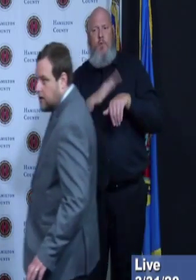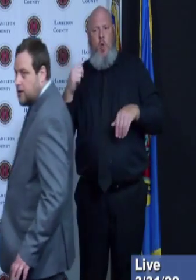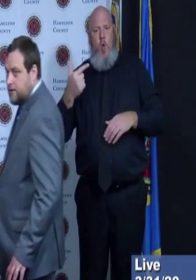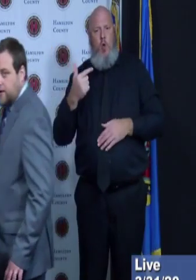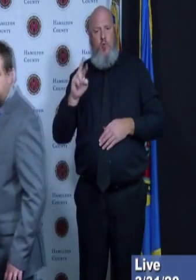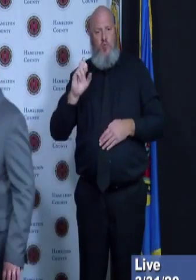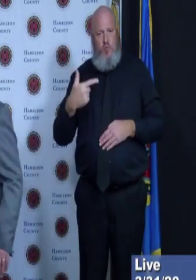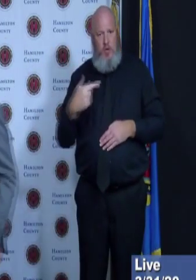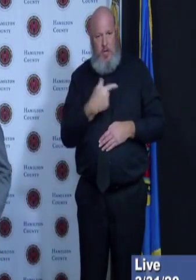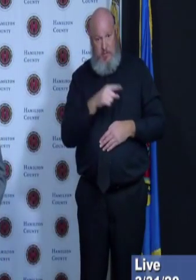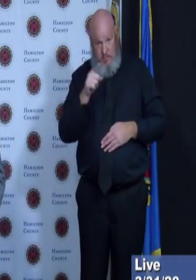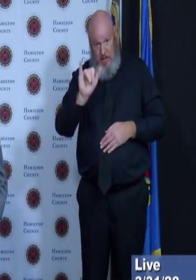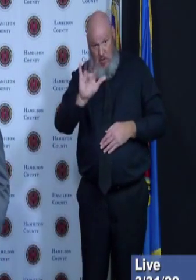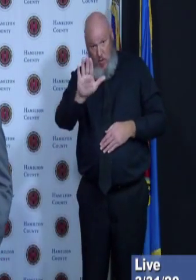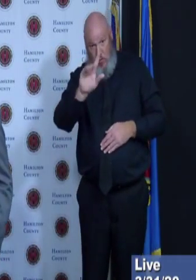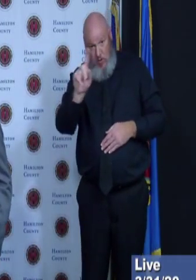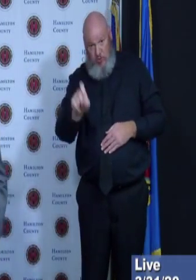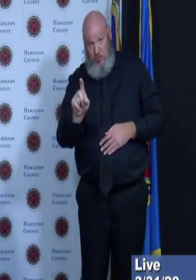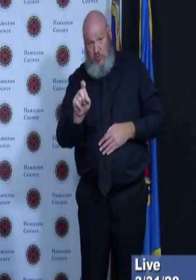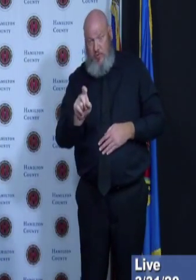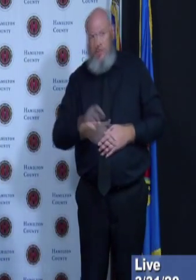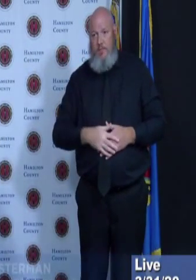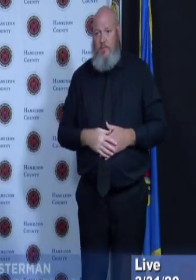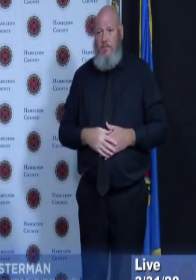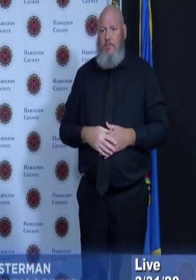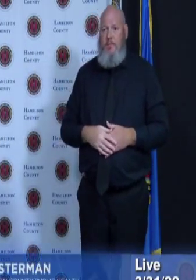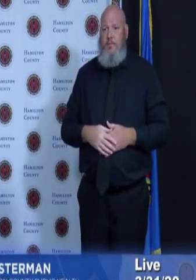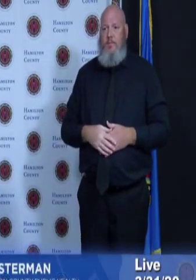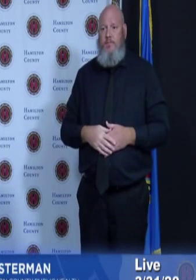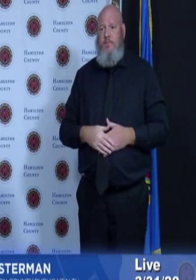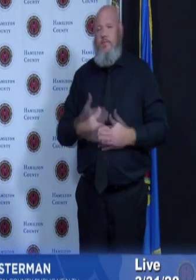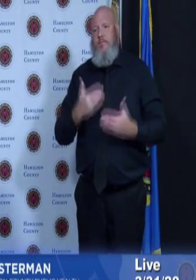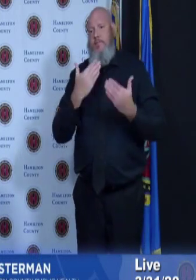the question as I mentioned we have been working very closely with the 45